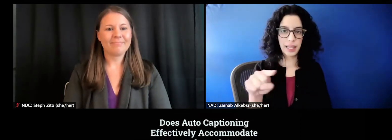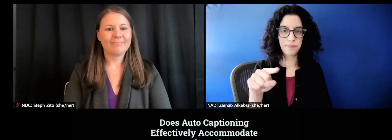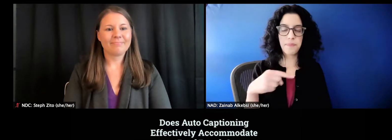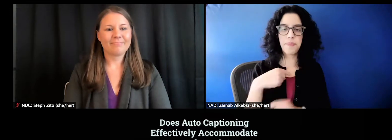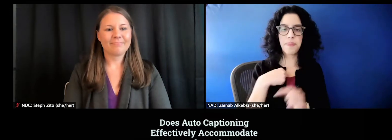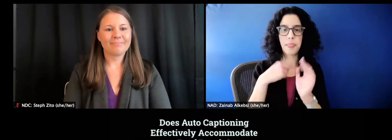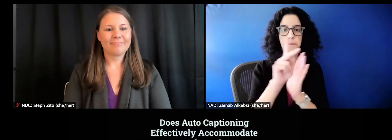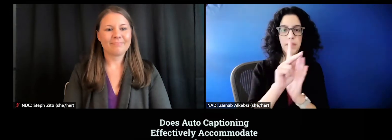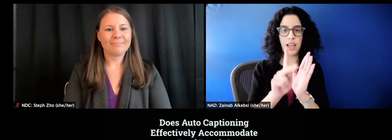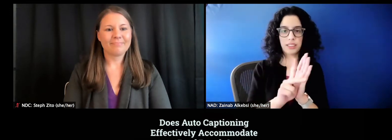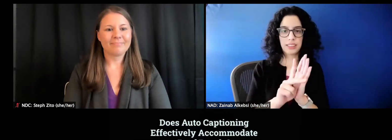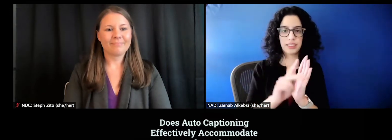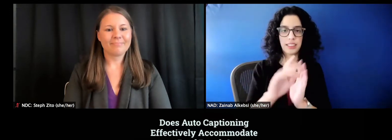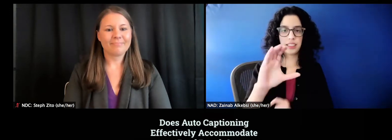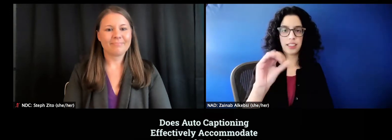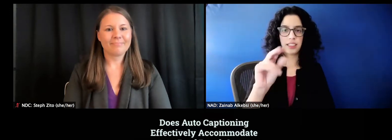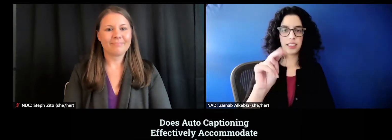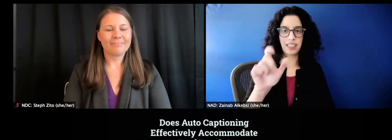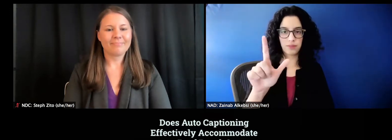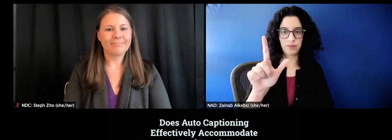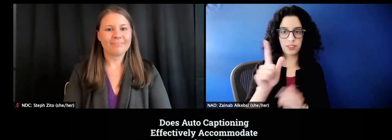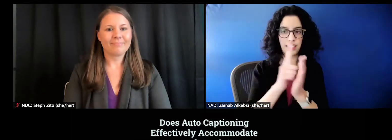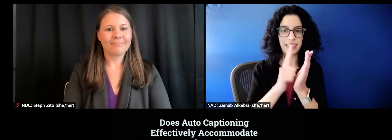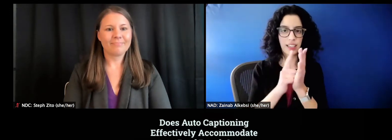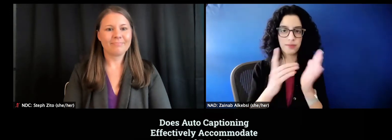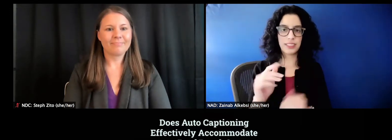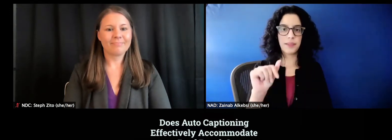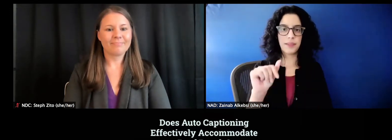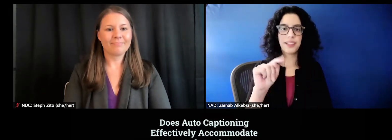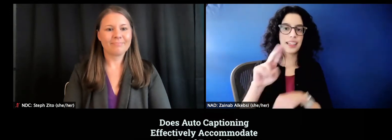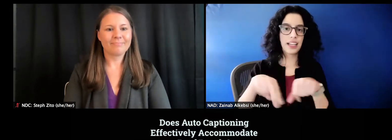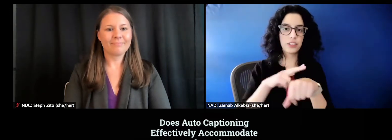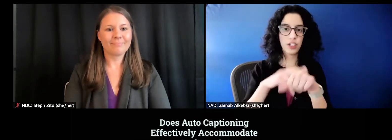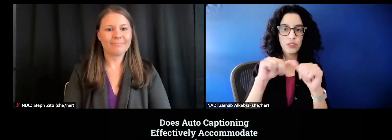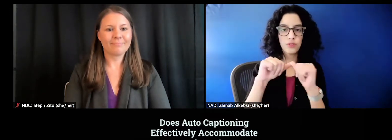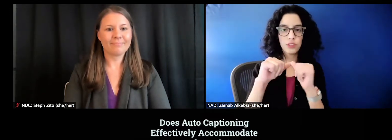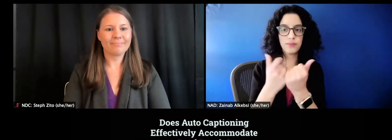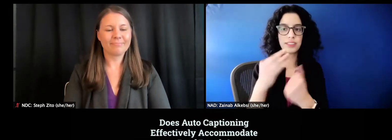This is my sign name. I am policy counsel at the National Association